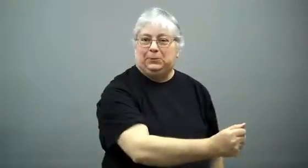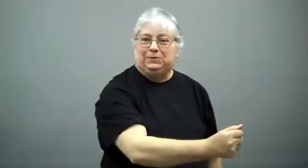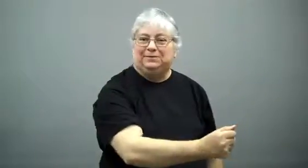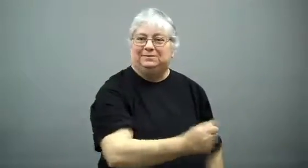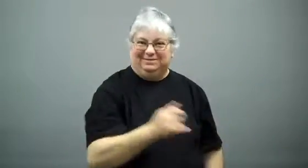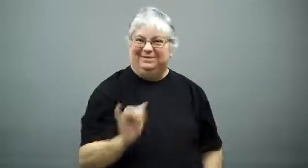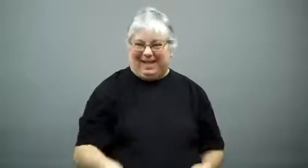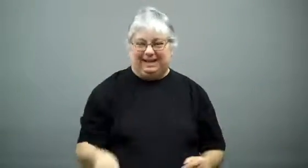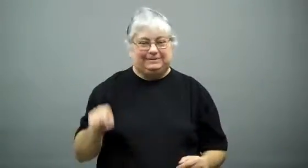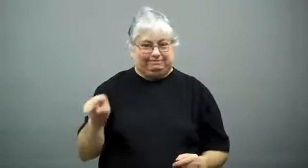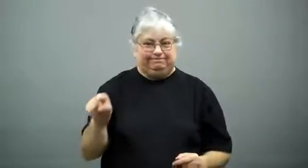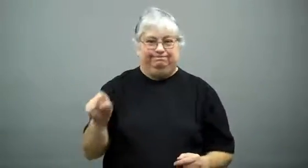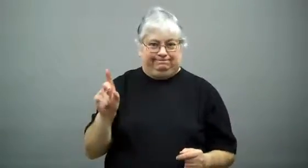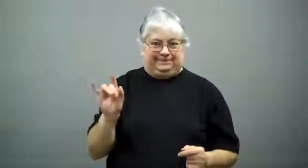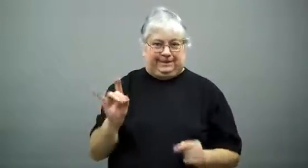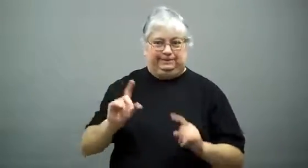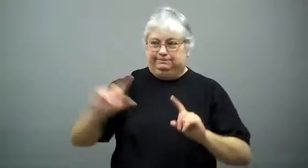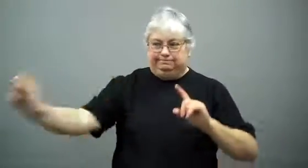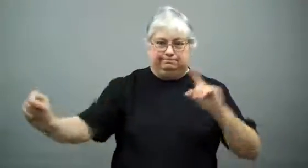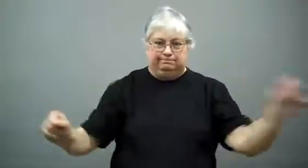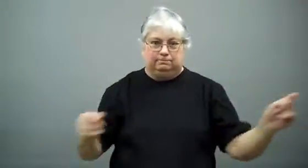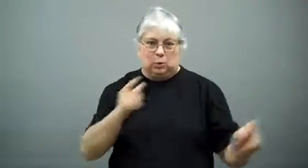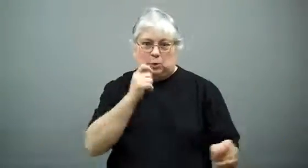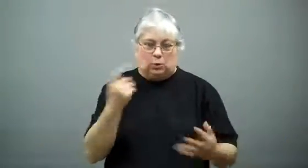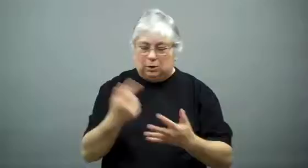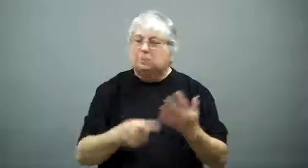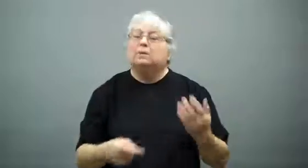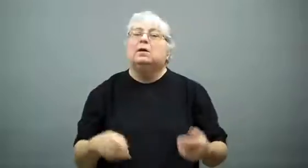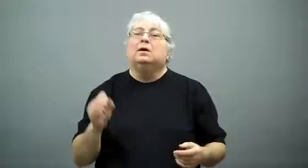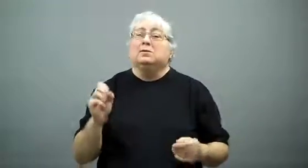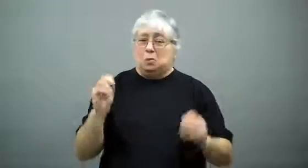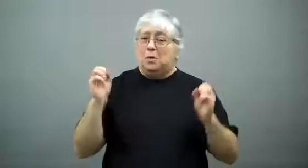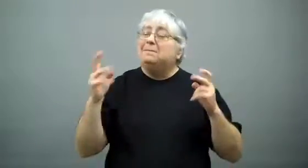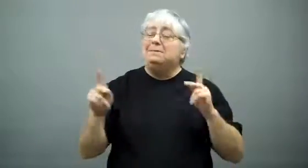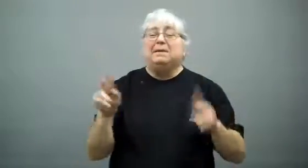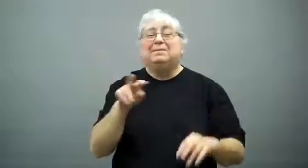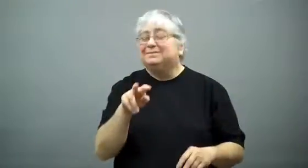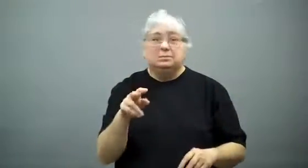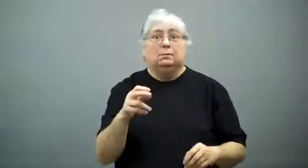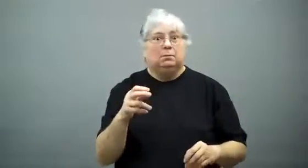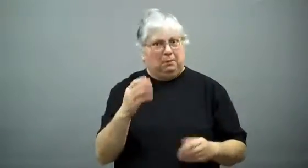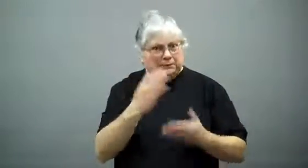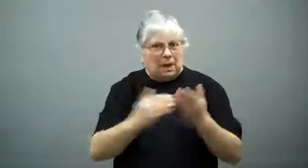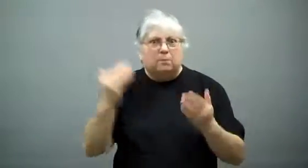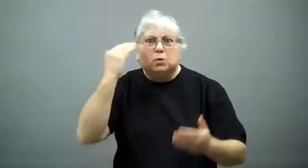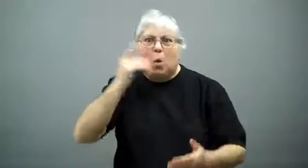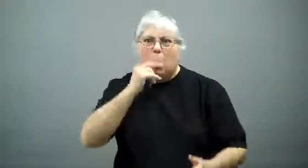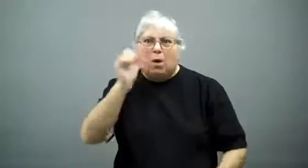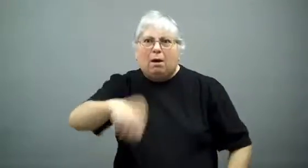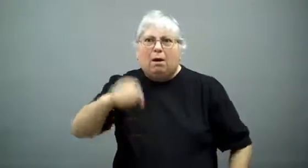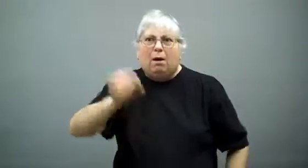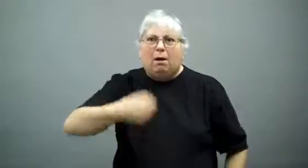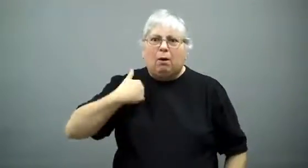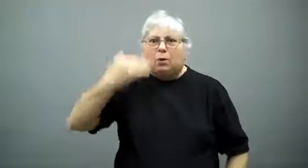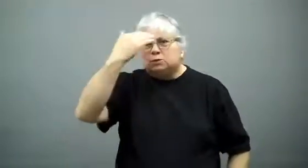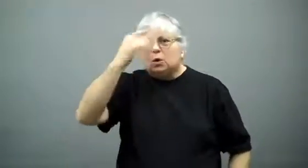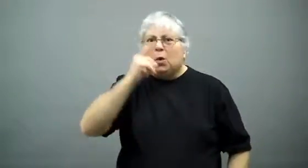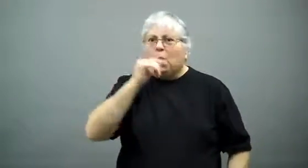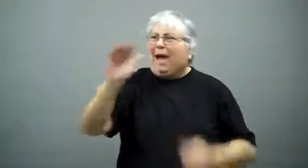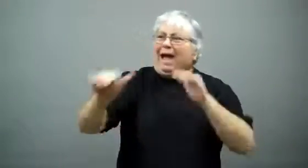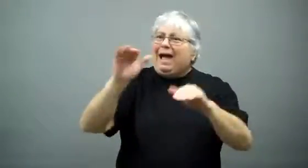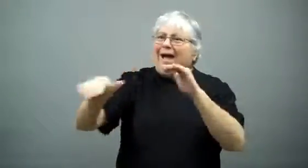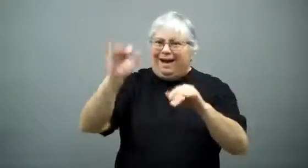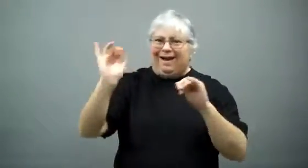So it was determined that these two were the ones responsible.